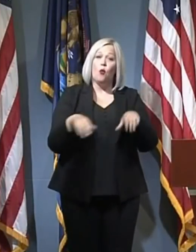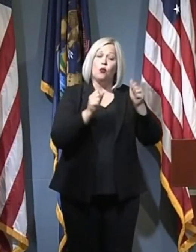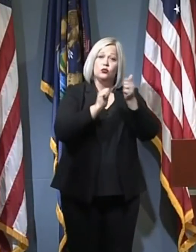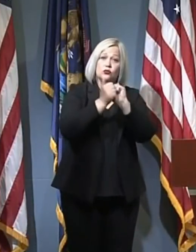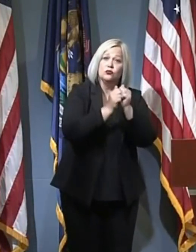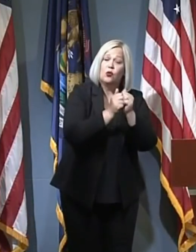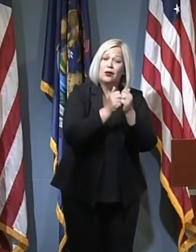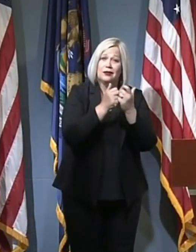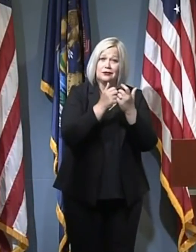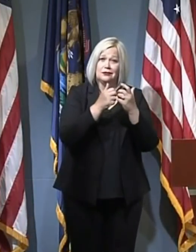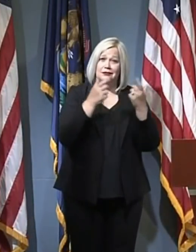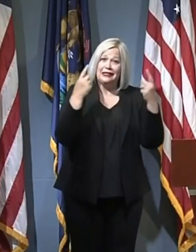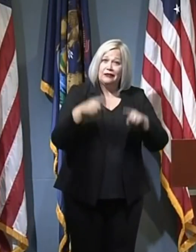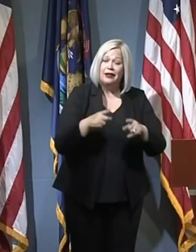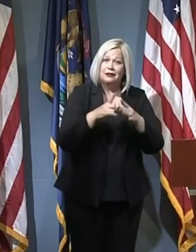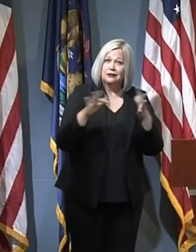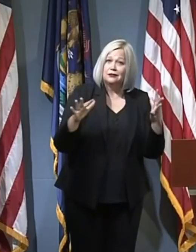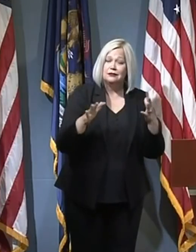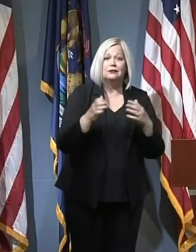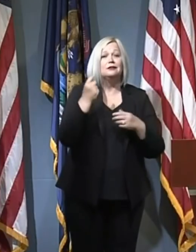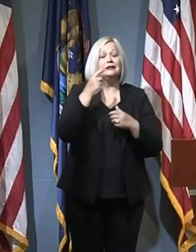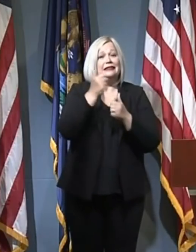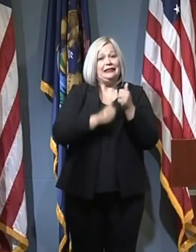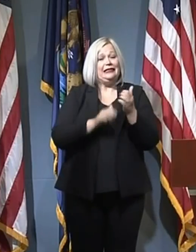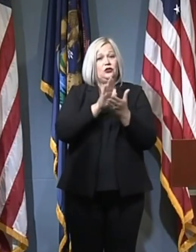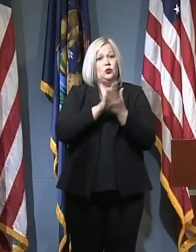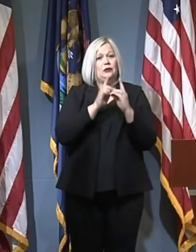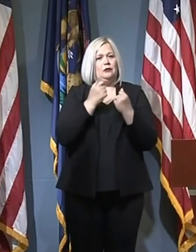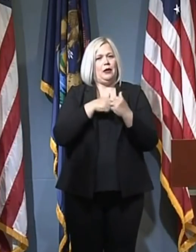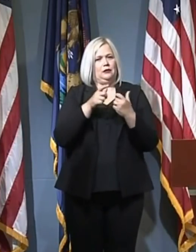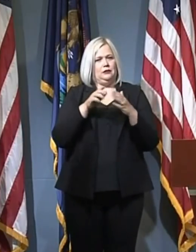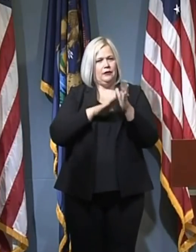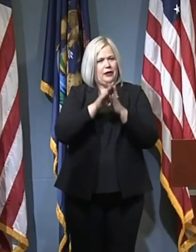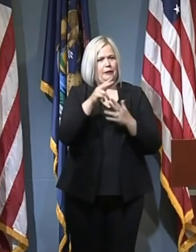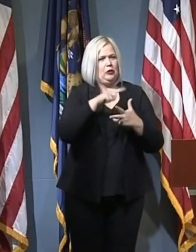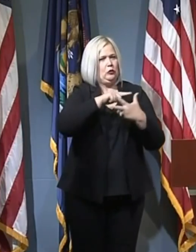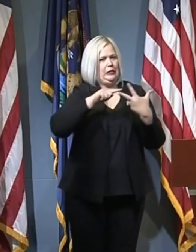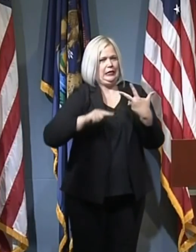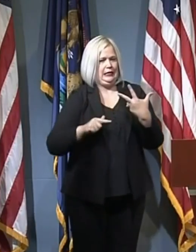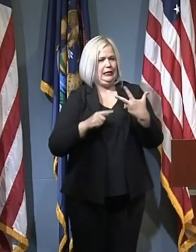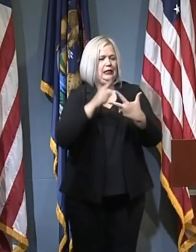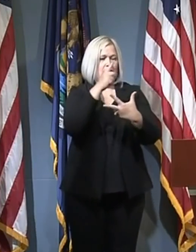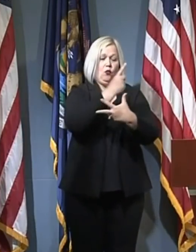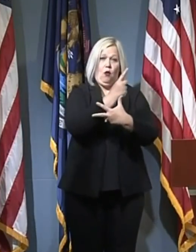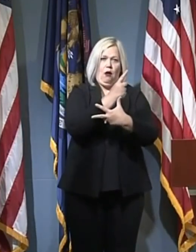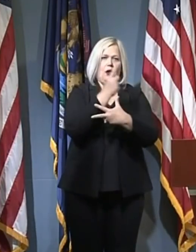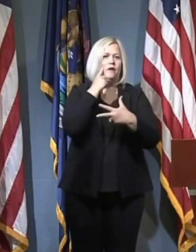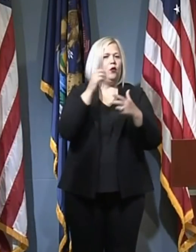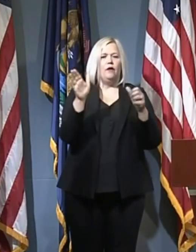DISTRICTS WITH P.P.E., STAFF, TECHNOLOGY TO BE READY FOR EVERYTHING. EVERY SCHOOL DISTRICT MUST